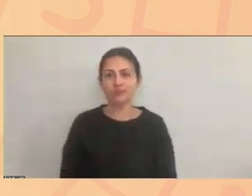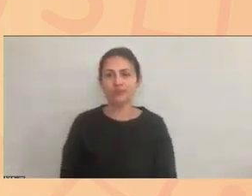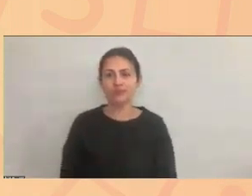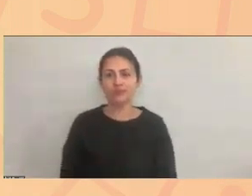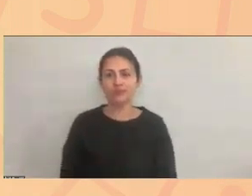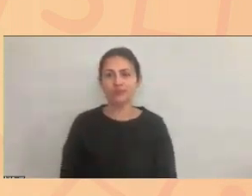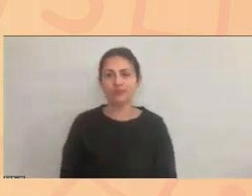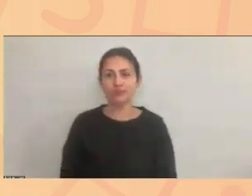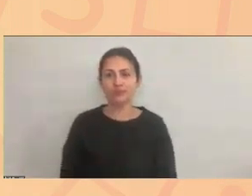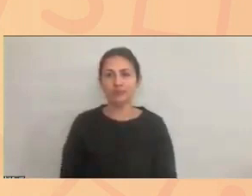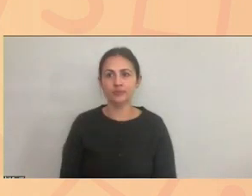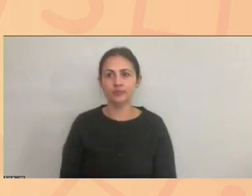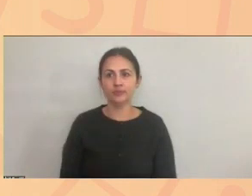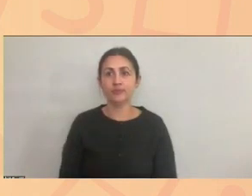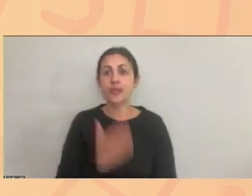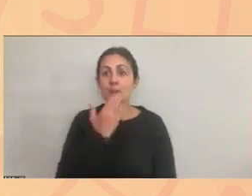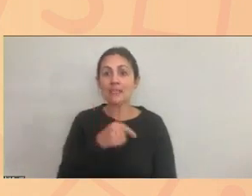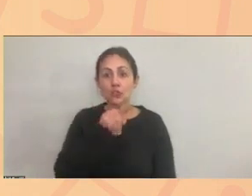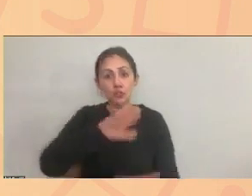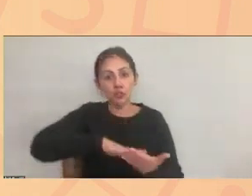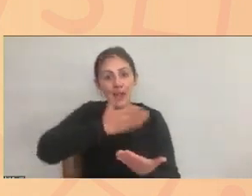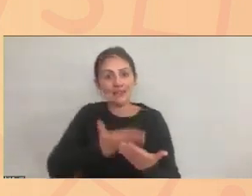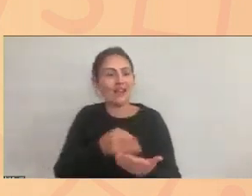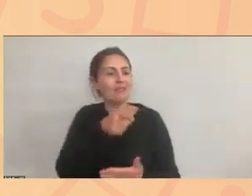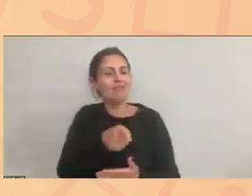So, could you translate the words of this one for us, please Patricia?